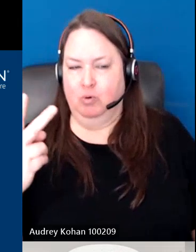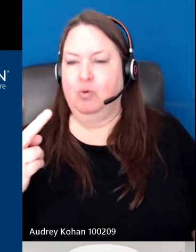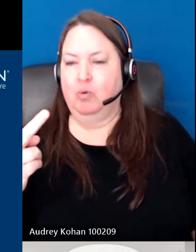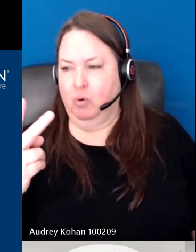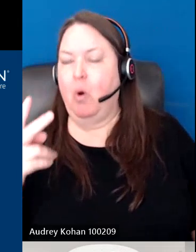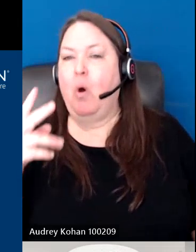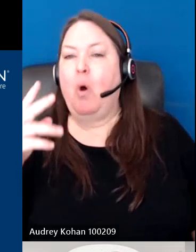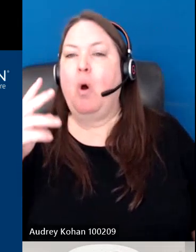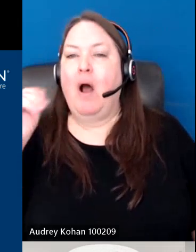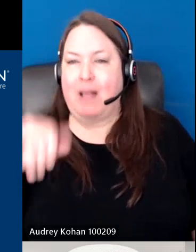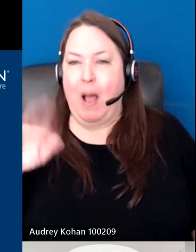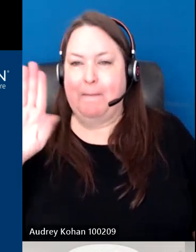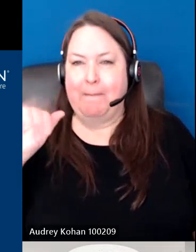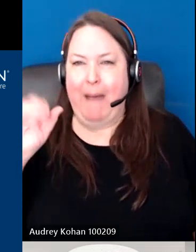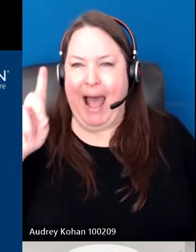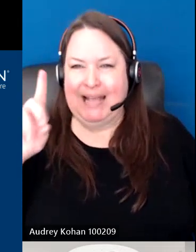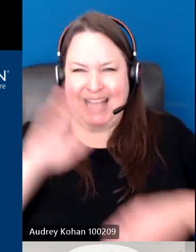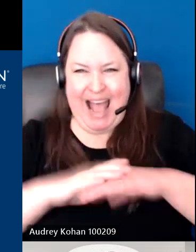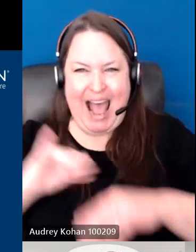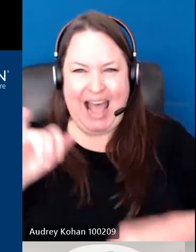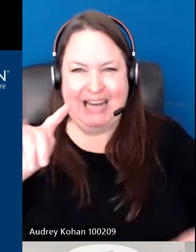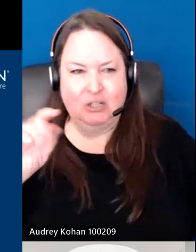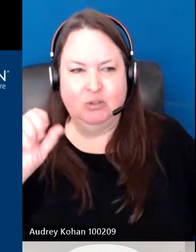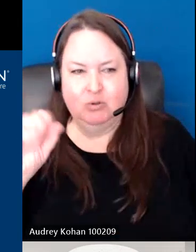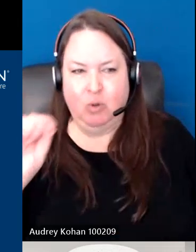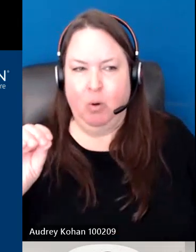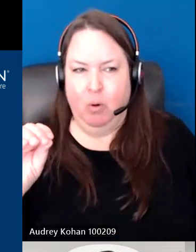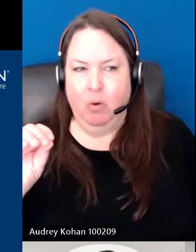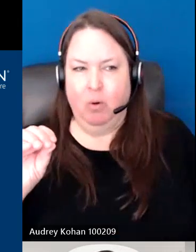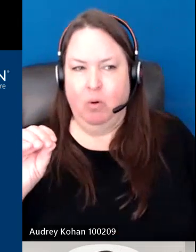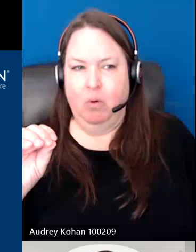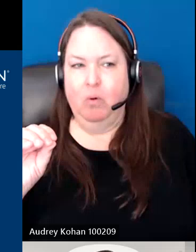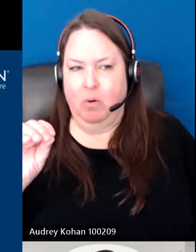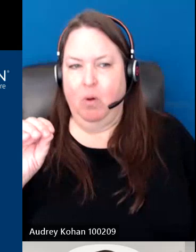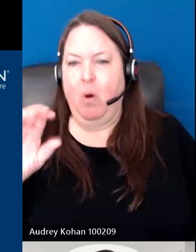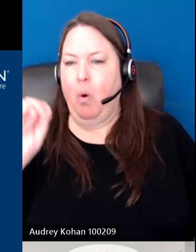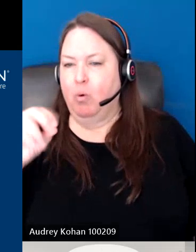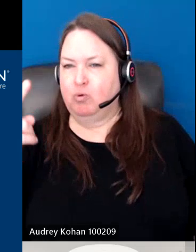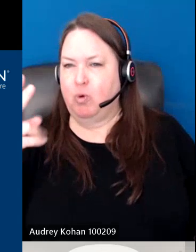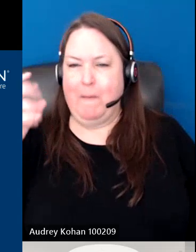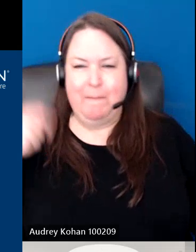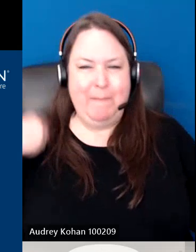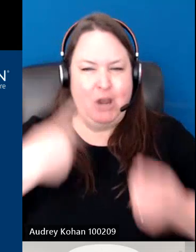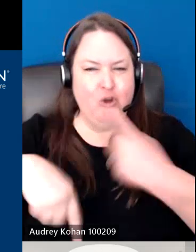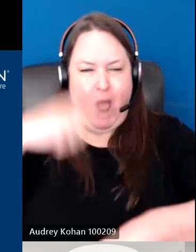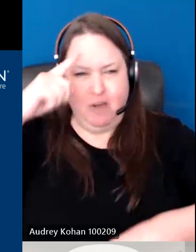were biased on it so um O2 sat machines have been around forever as a nurse I've used them for over